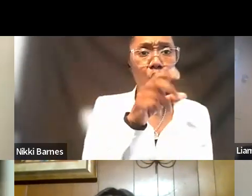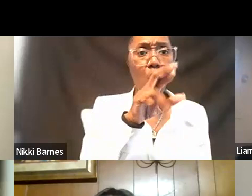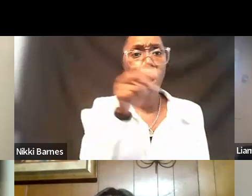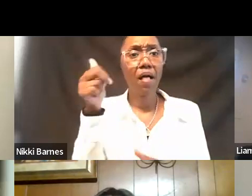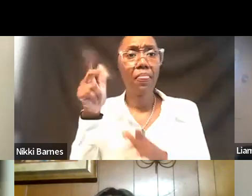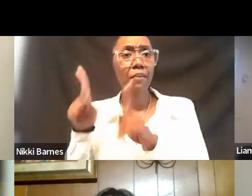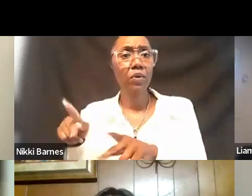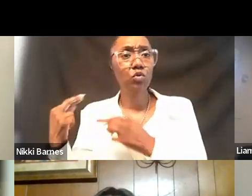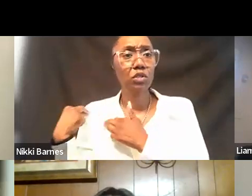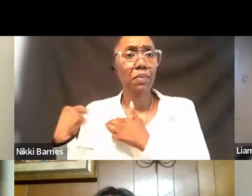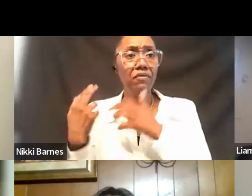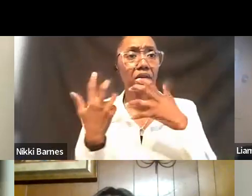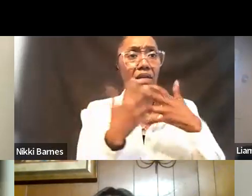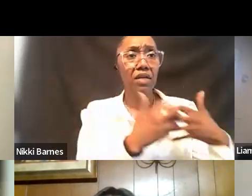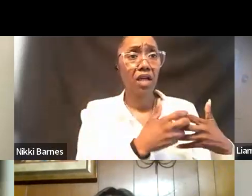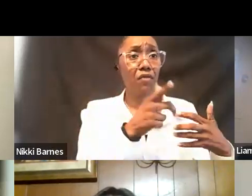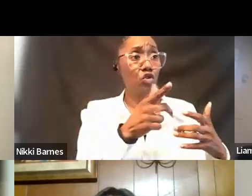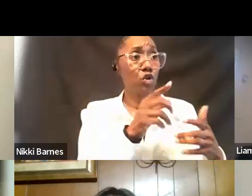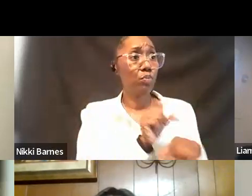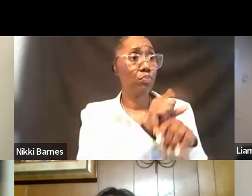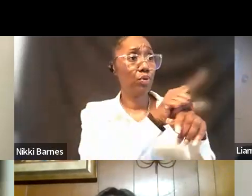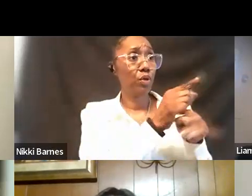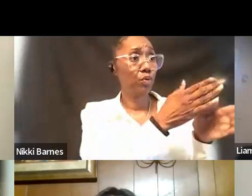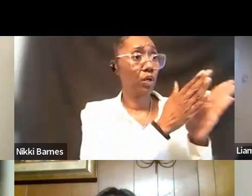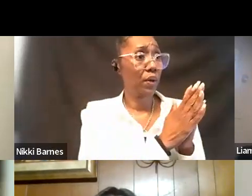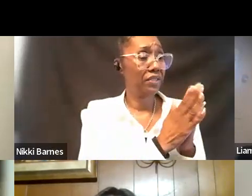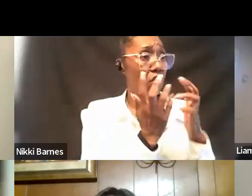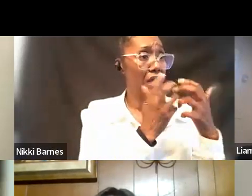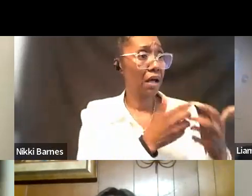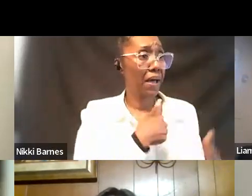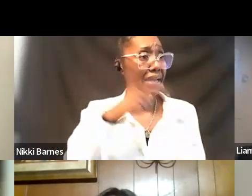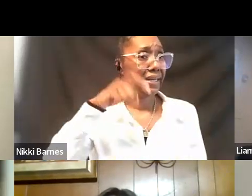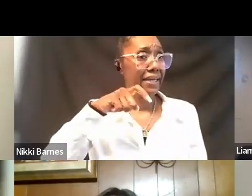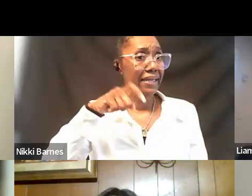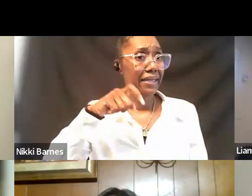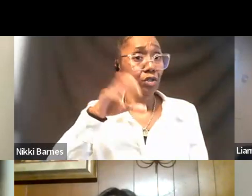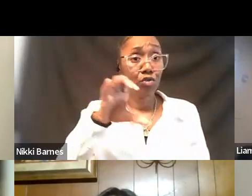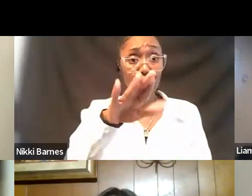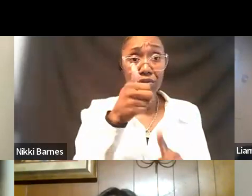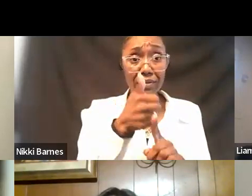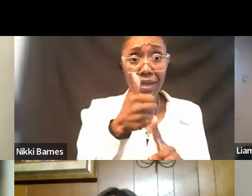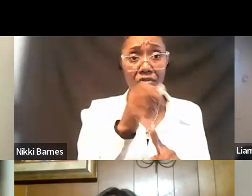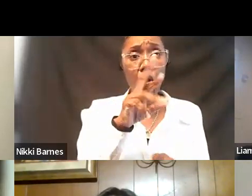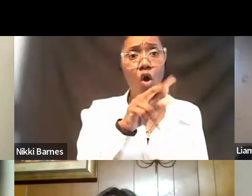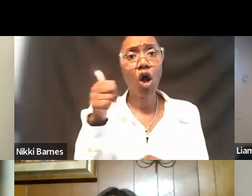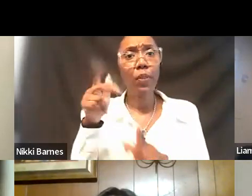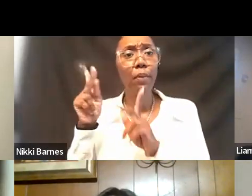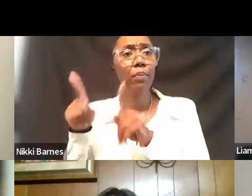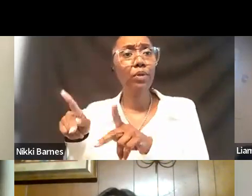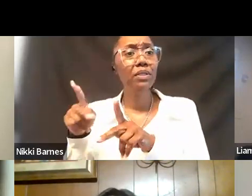So when you make these requests, are you the ones that have to you find do it yourselves or are there other systems in place?